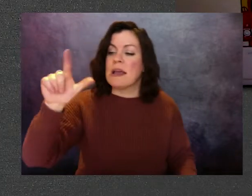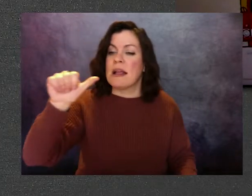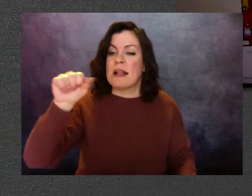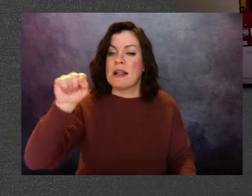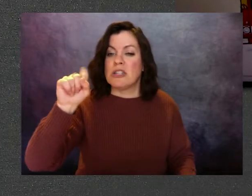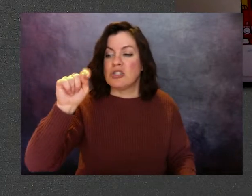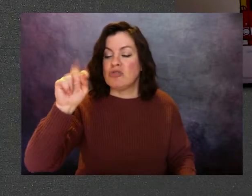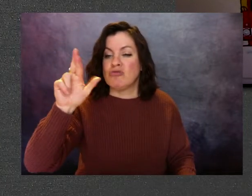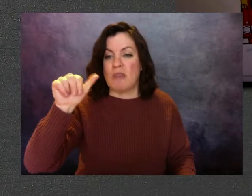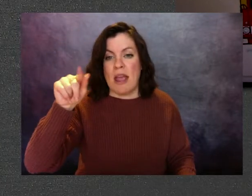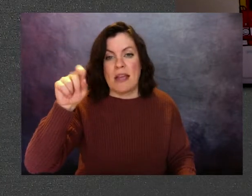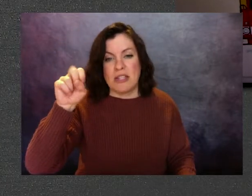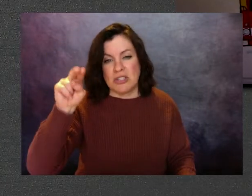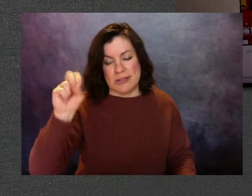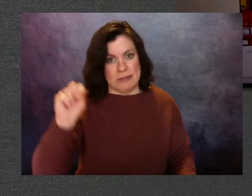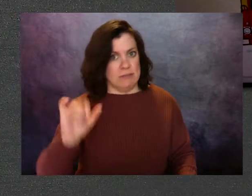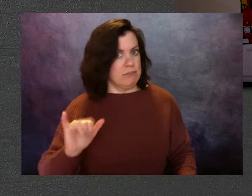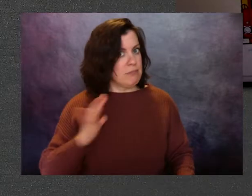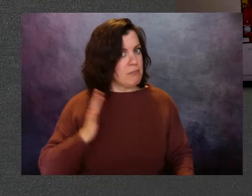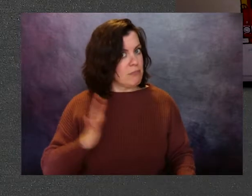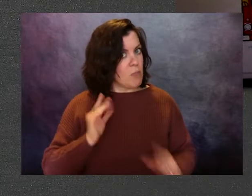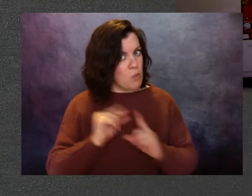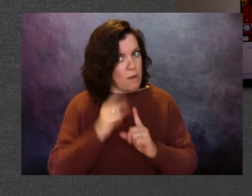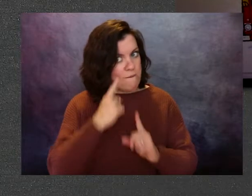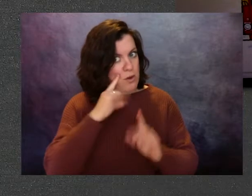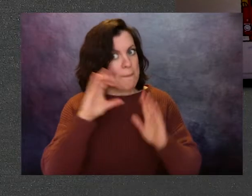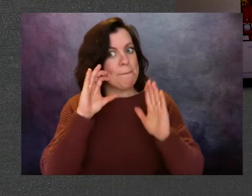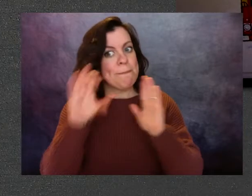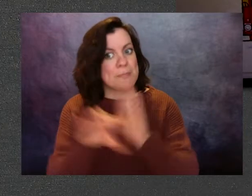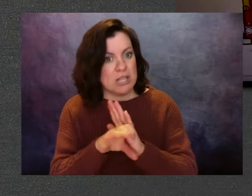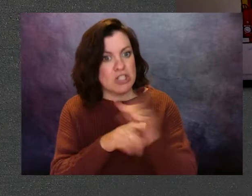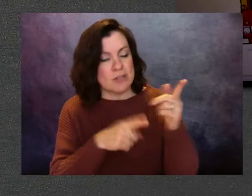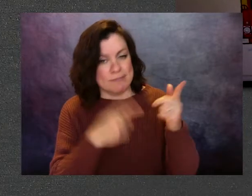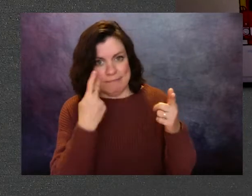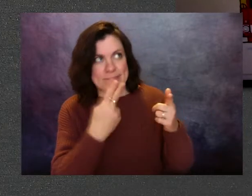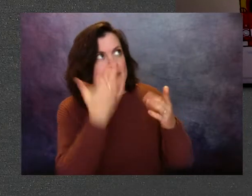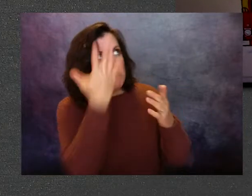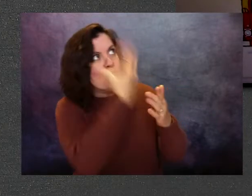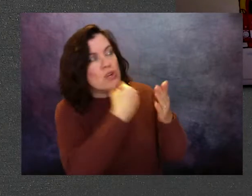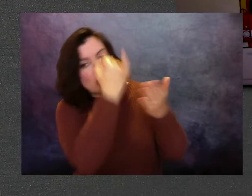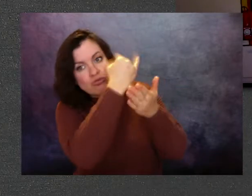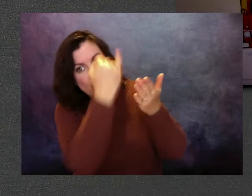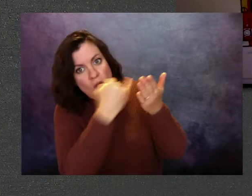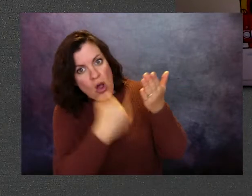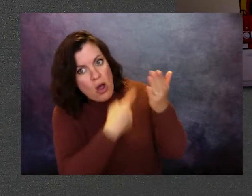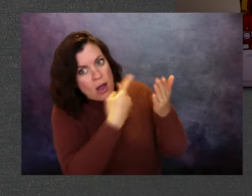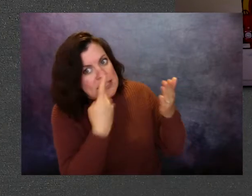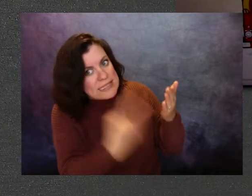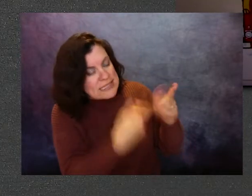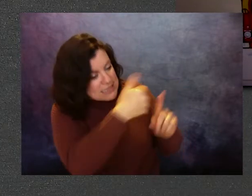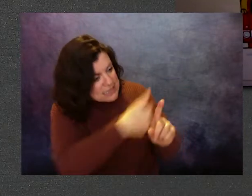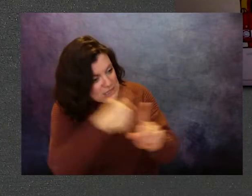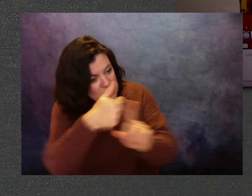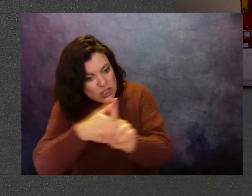Take a look at our picture. Each firefighter has a job to do there. Ooh. I see someone cleaning the firetruck.